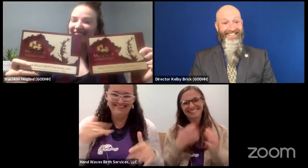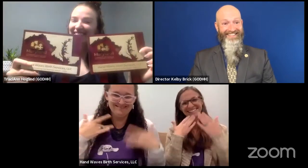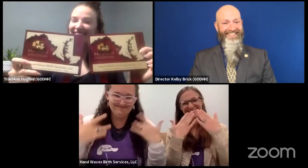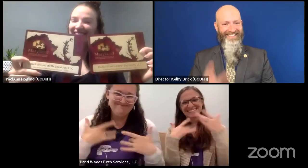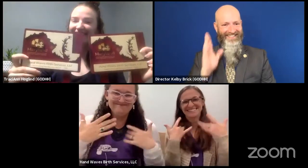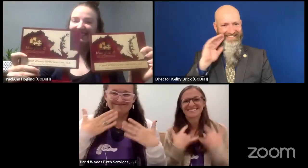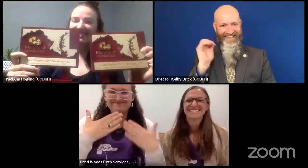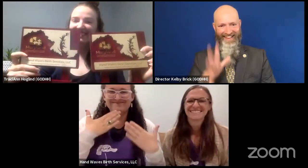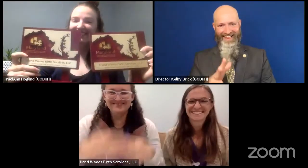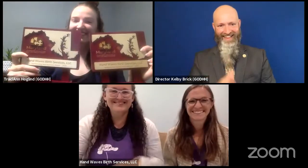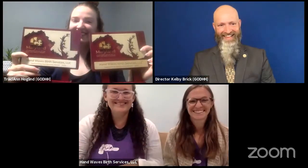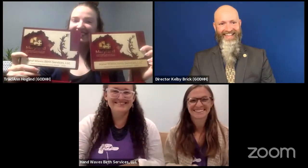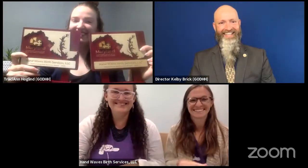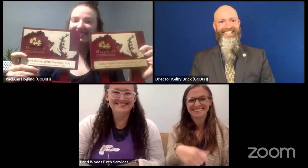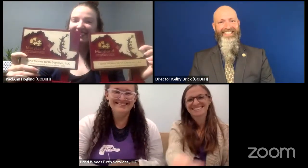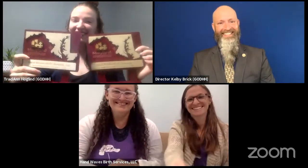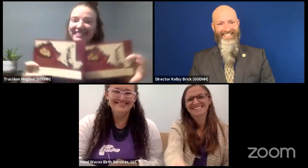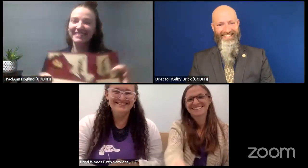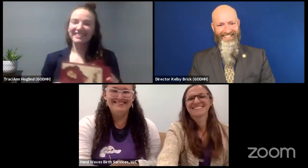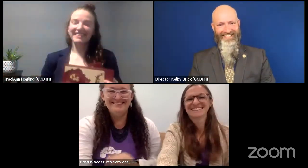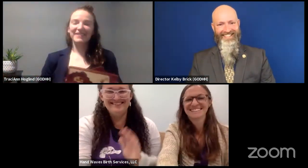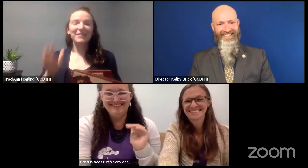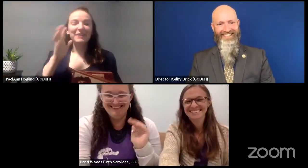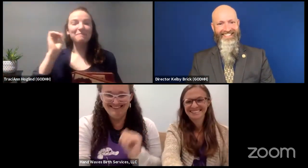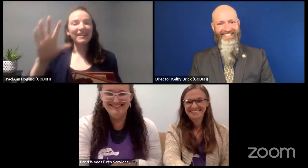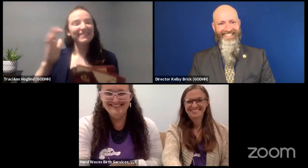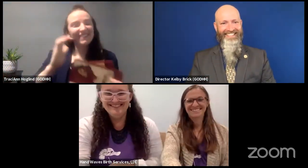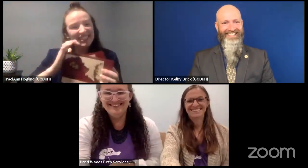Thank you. We appreciate it.